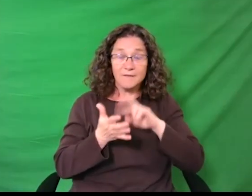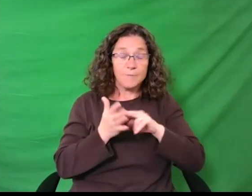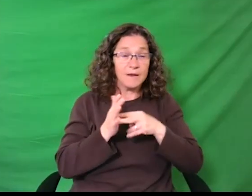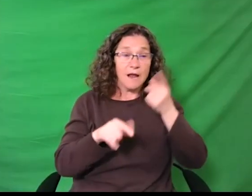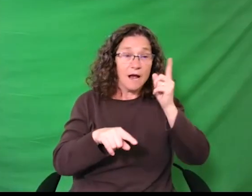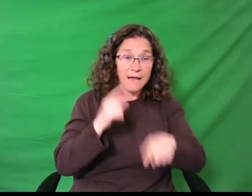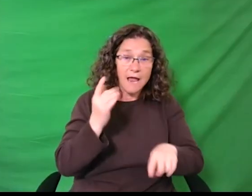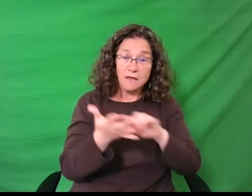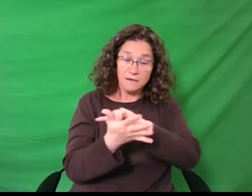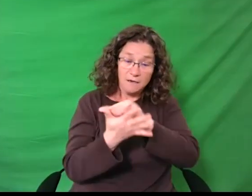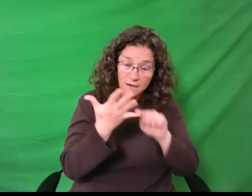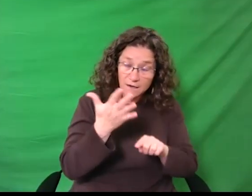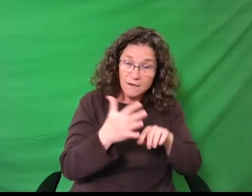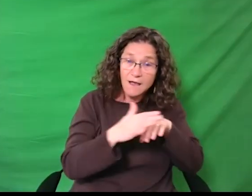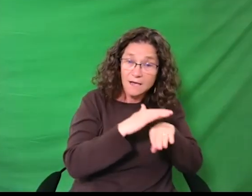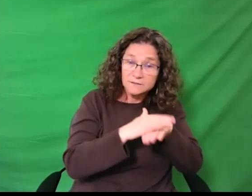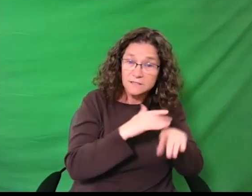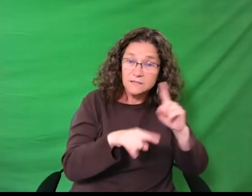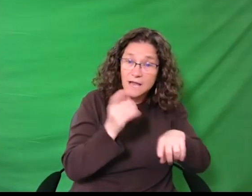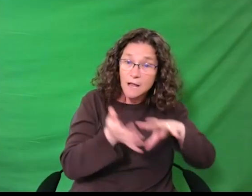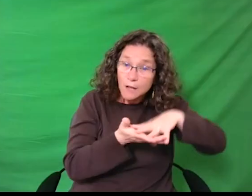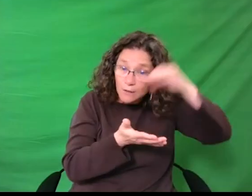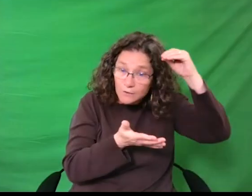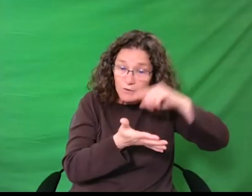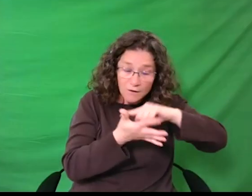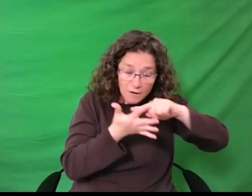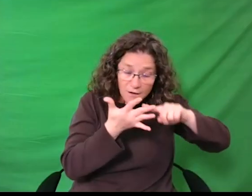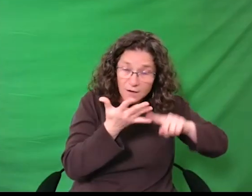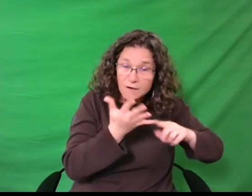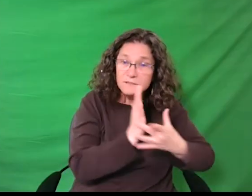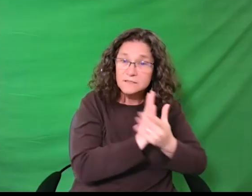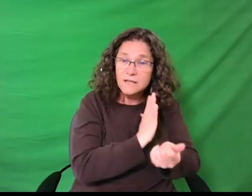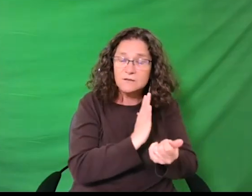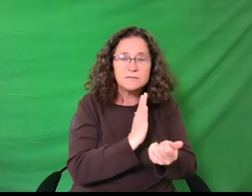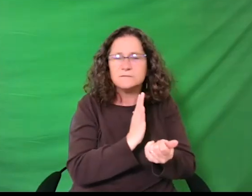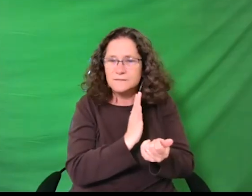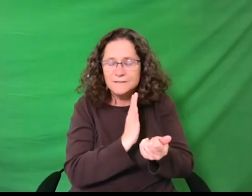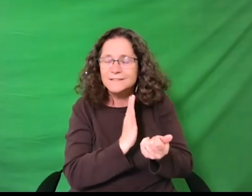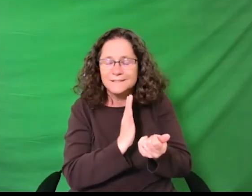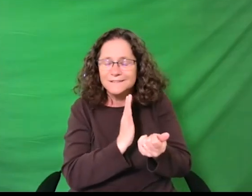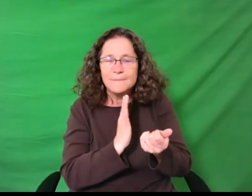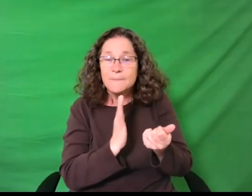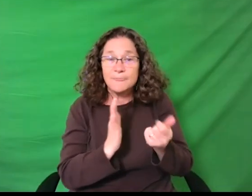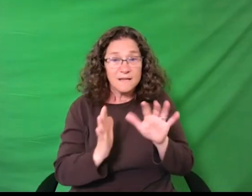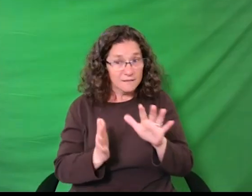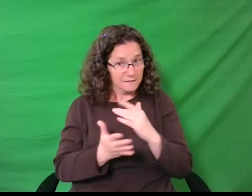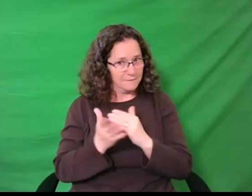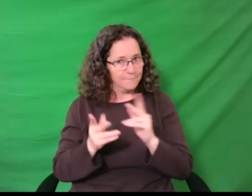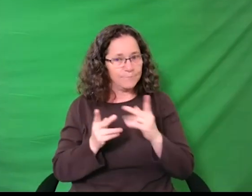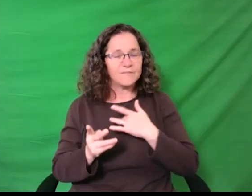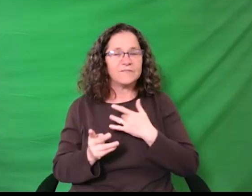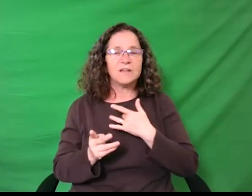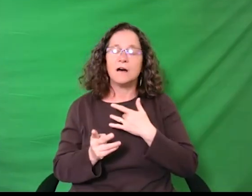And I think there's a big belief out there that deaf children should learn differently. There's a lot of research articles